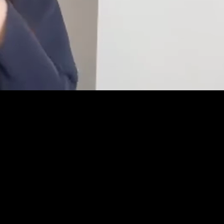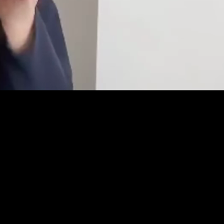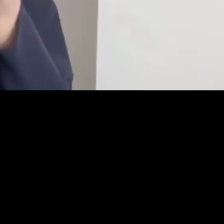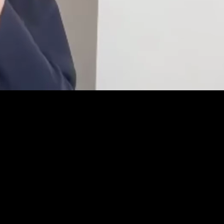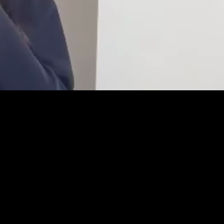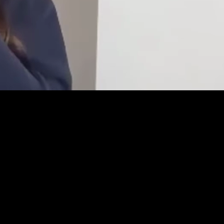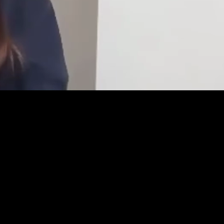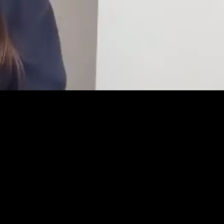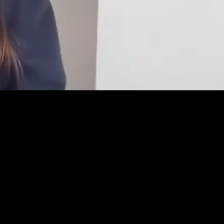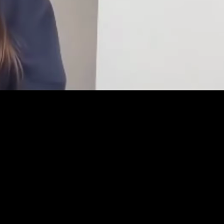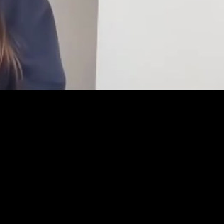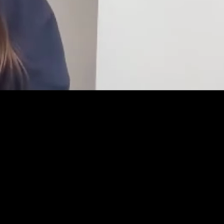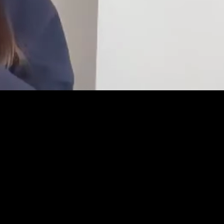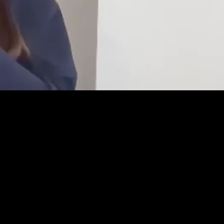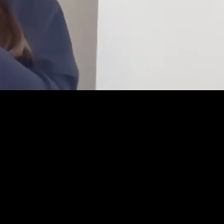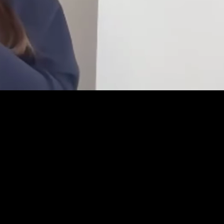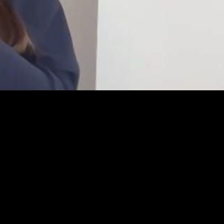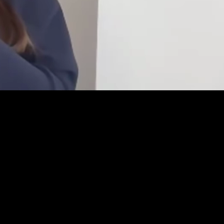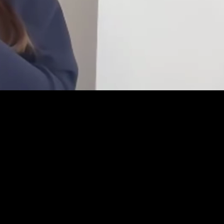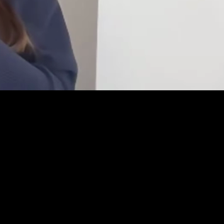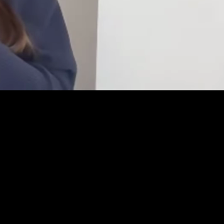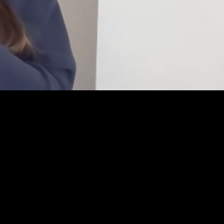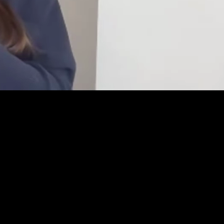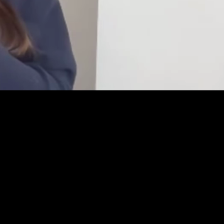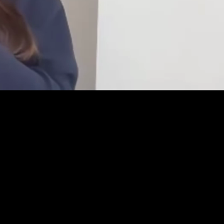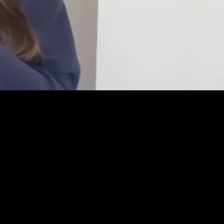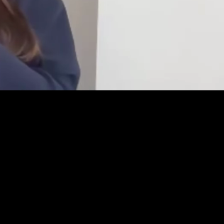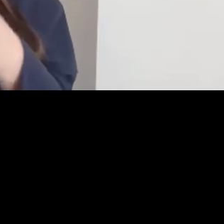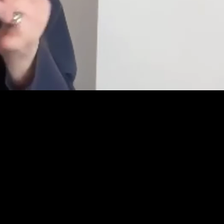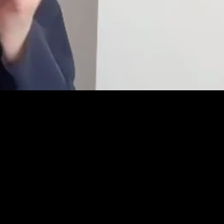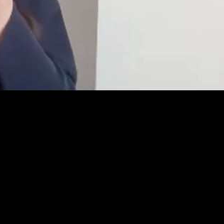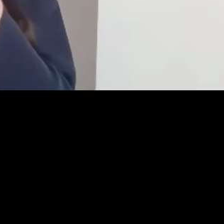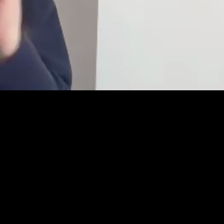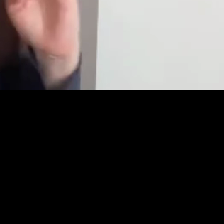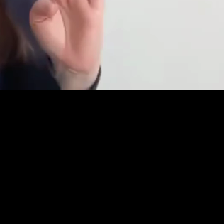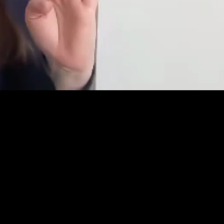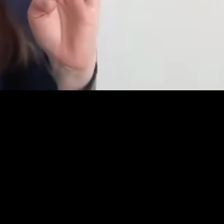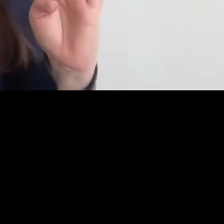a bit of a history of building websites in Squarespace, so I knew my way around the interface.